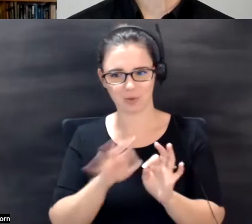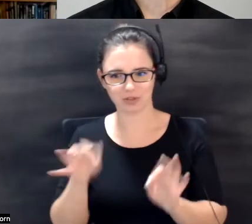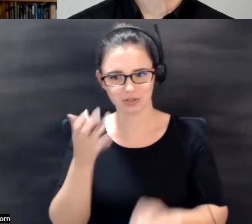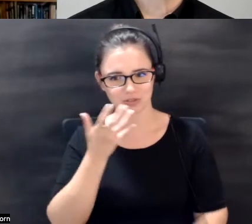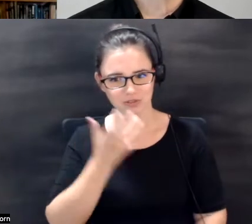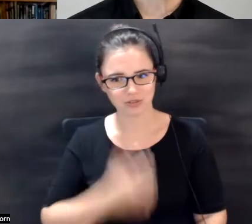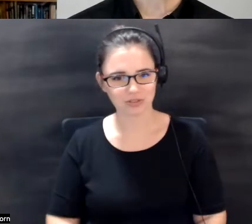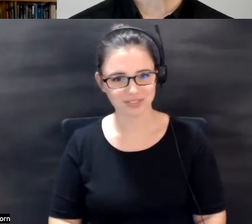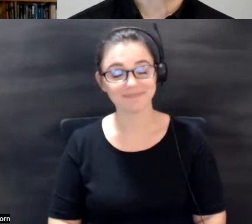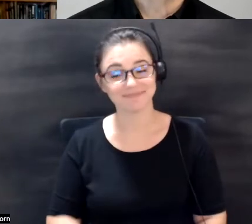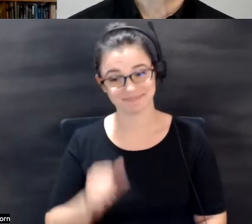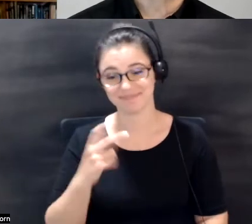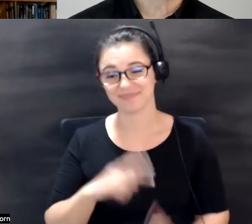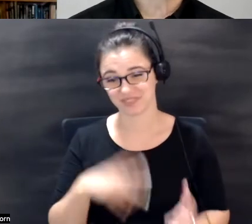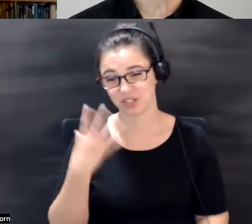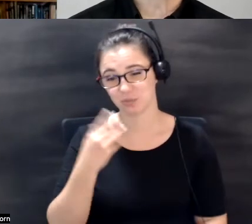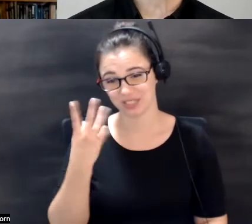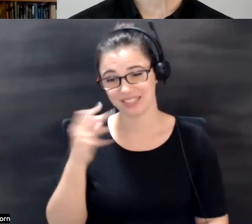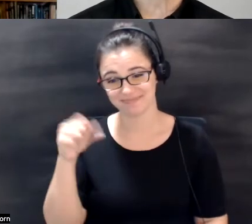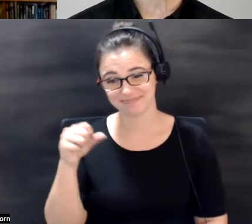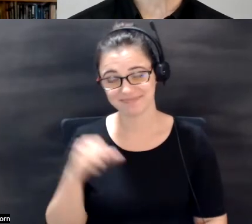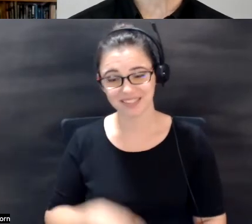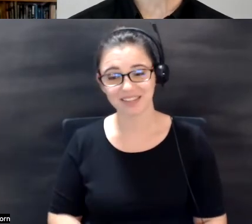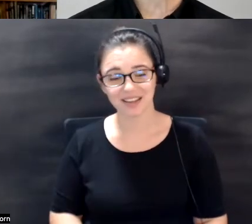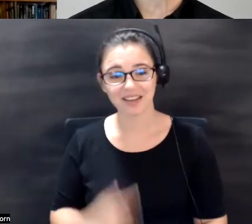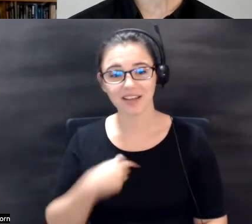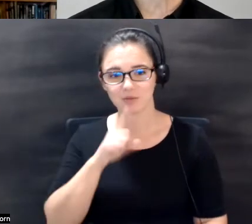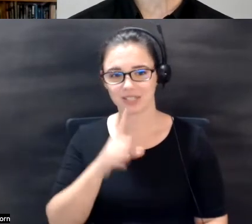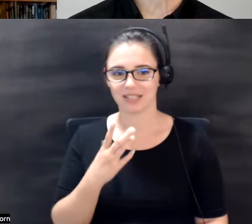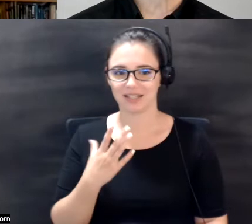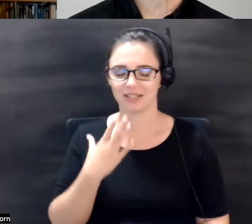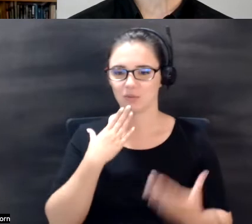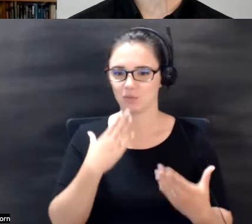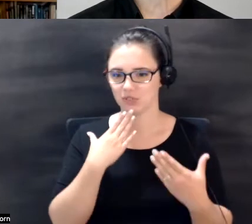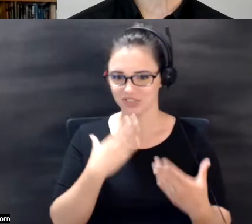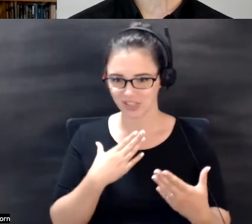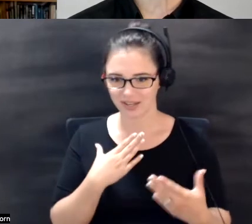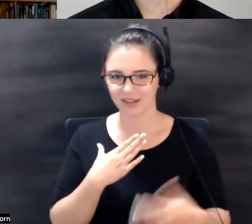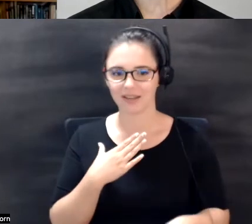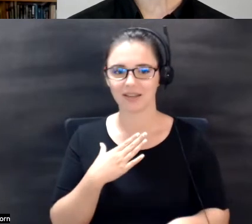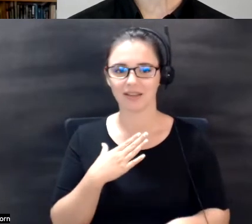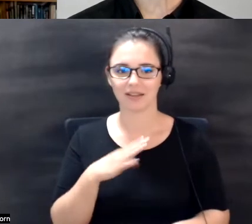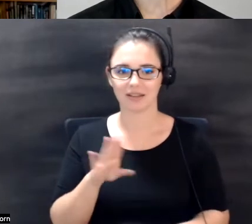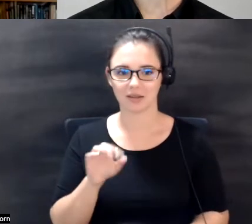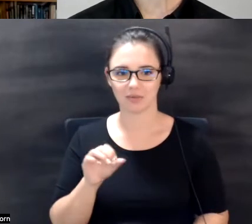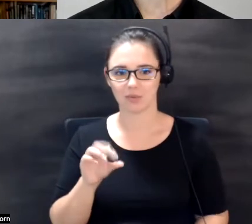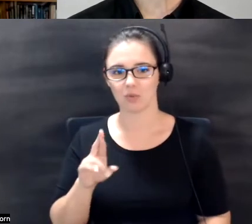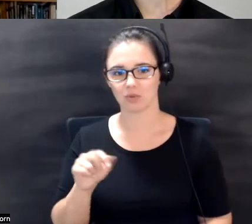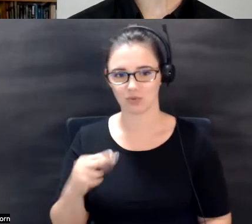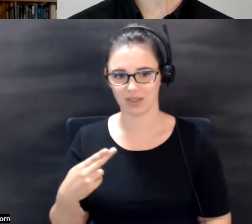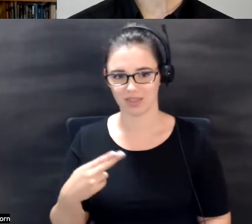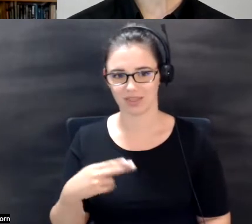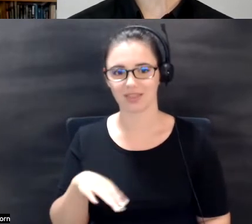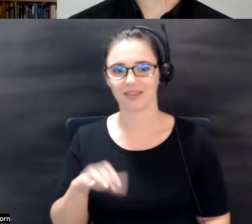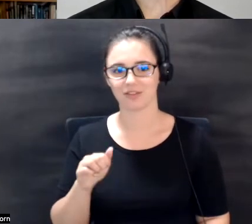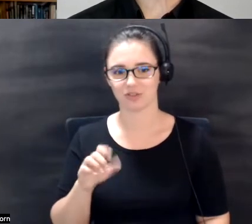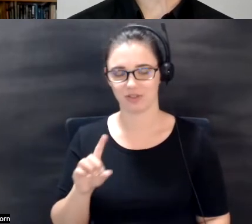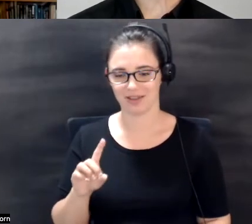It's very pretty, and and I truly appreciated um Borat, you know, Chen Brian doing that.